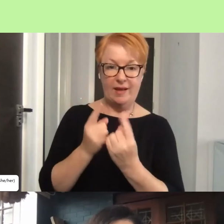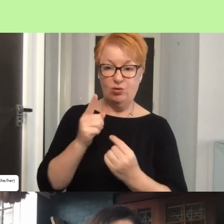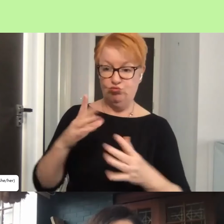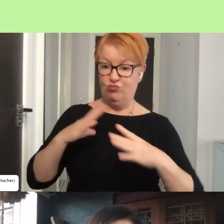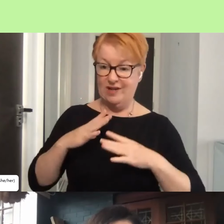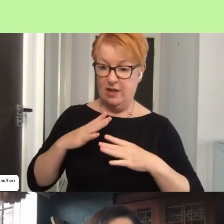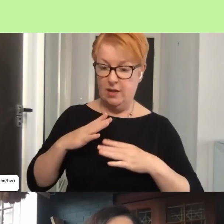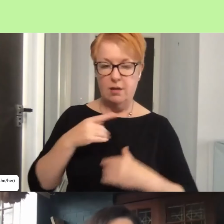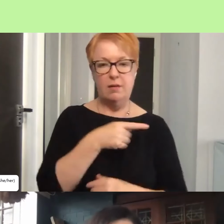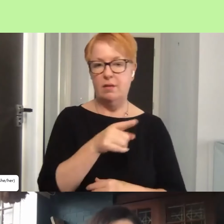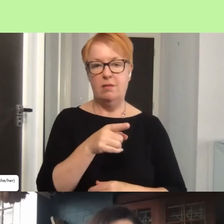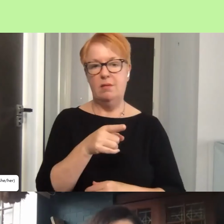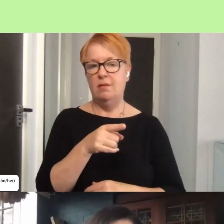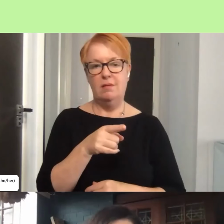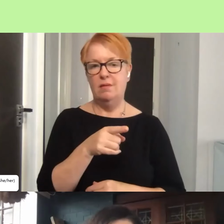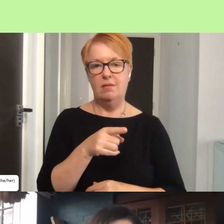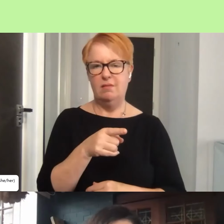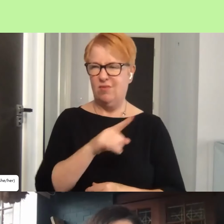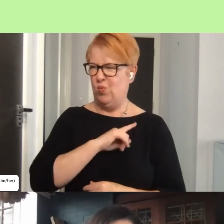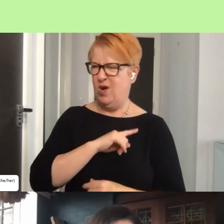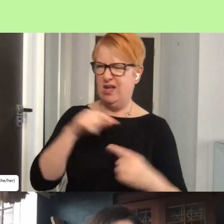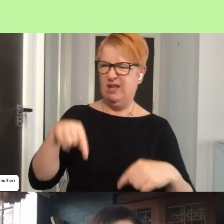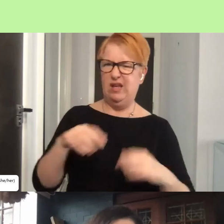So often, whenever work stays longer, there is more limitations.